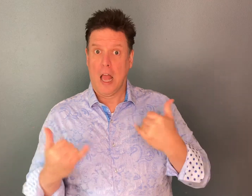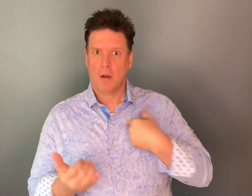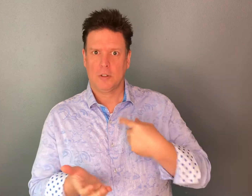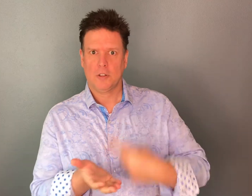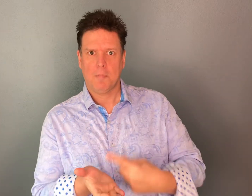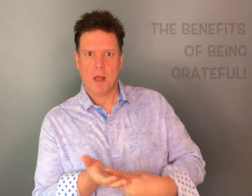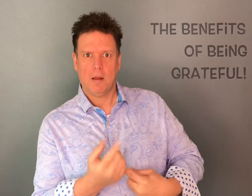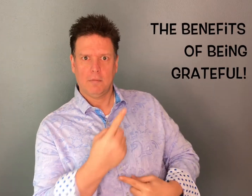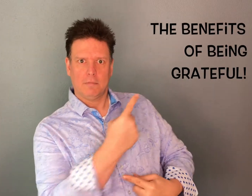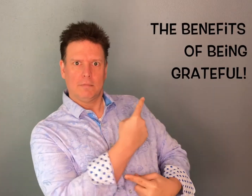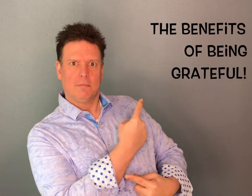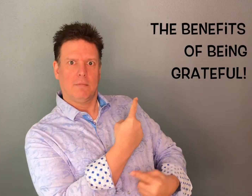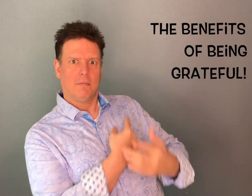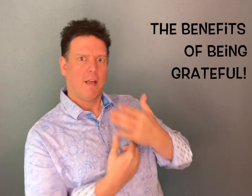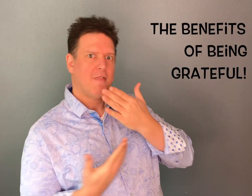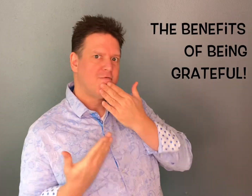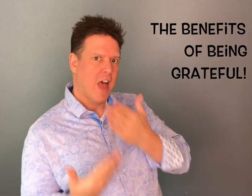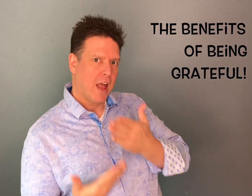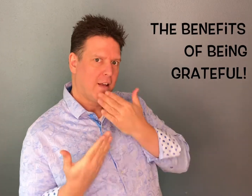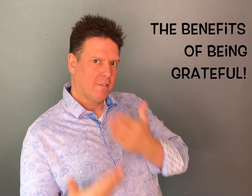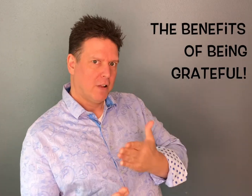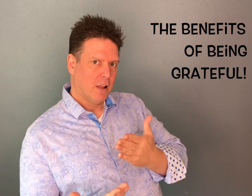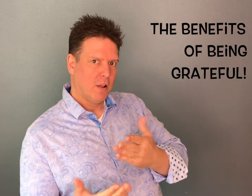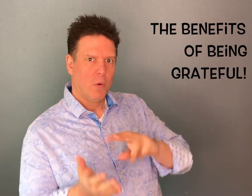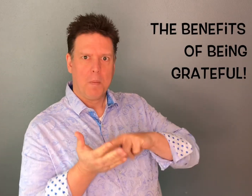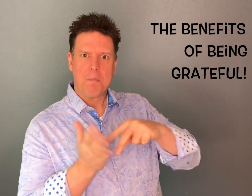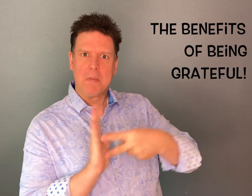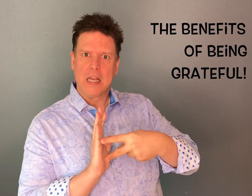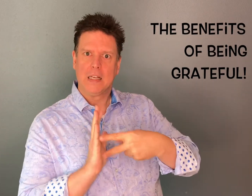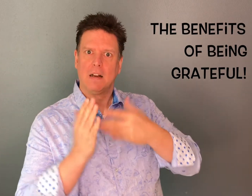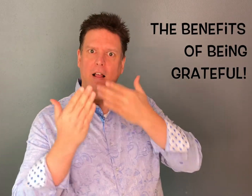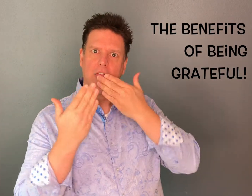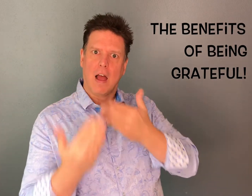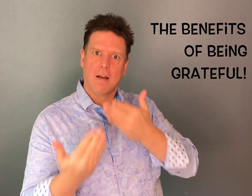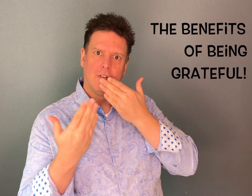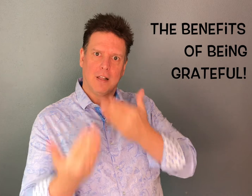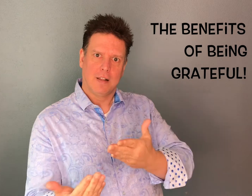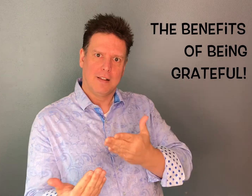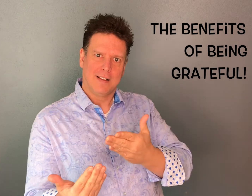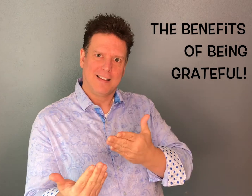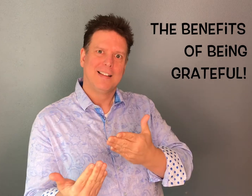Today we're going to talk about the benefits of being grateful and what it